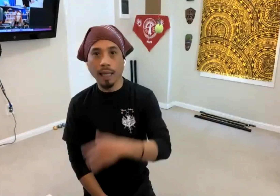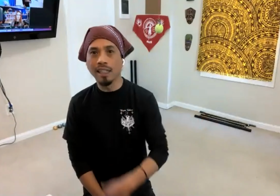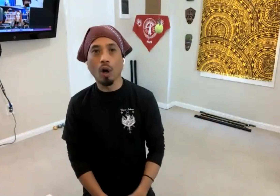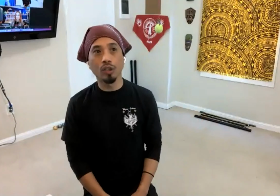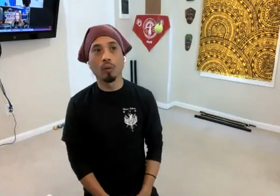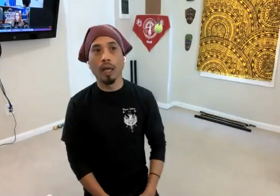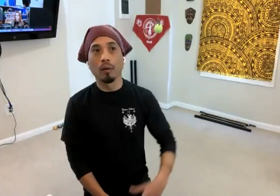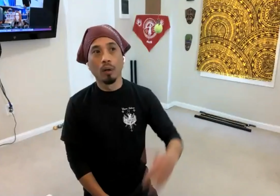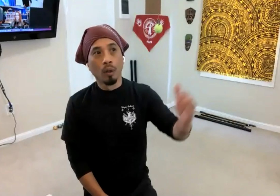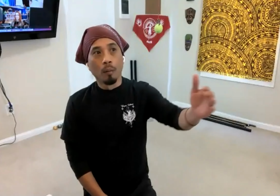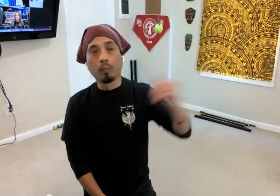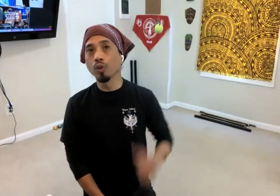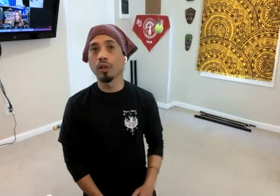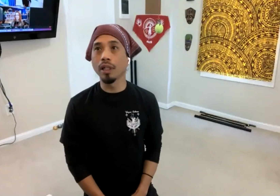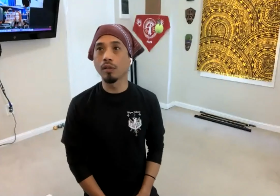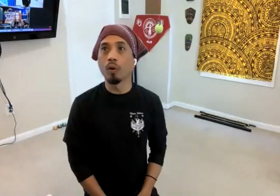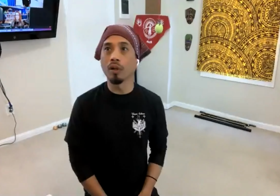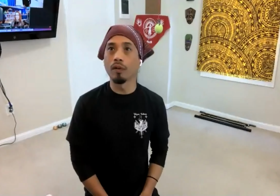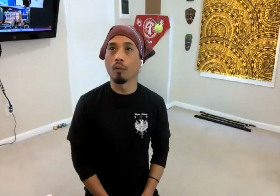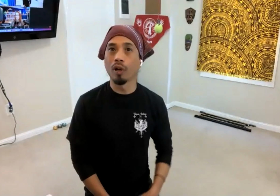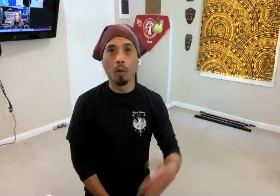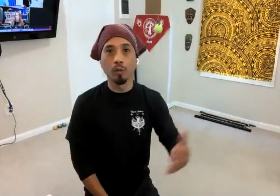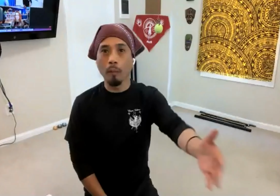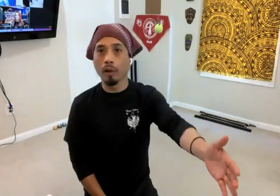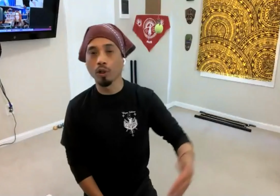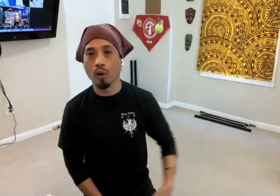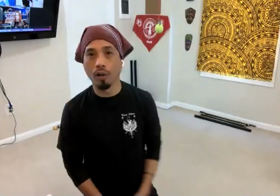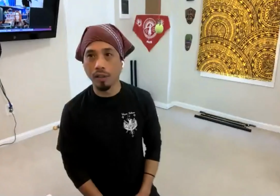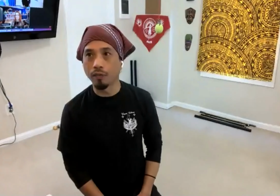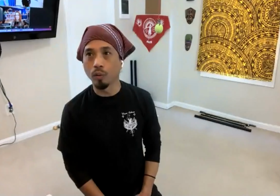ARTS. IT'S ALSO LIKE, BRUCE LEE IS